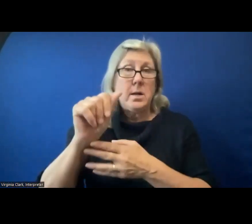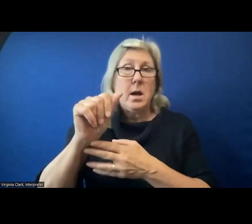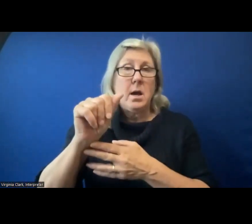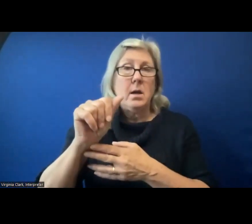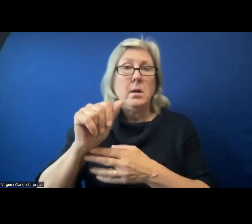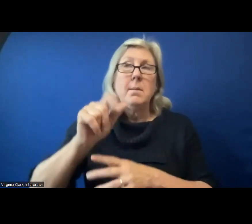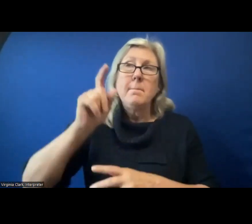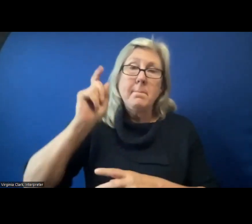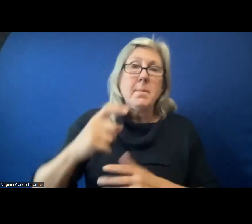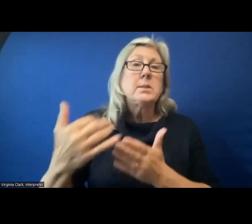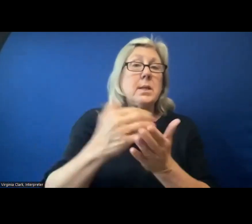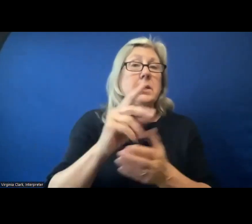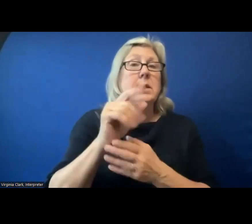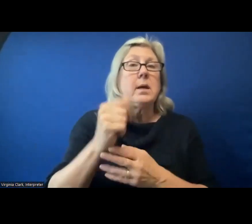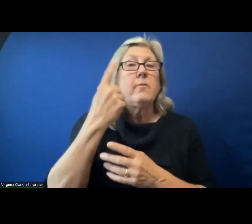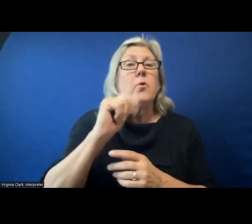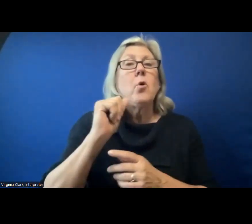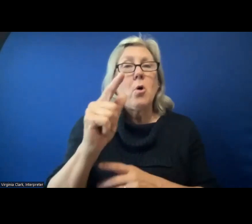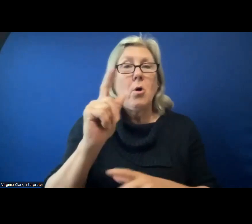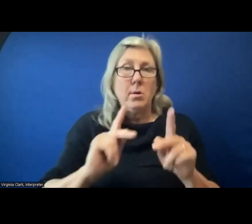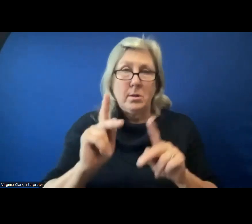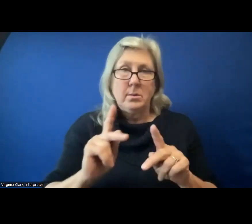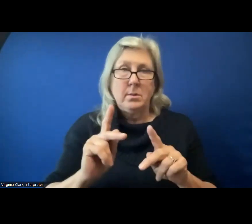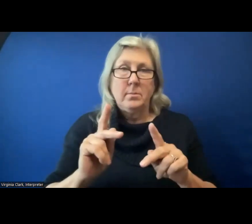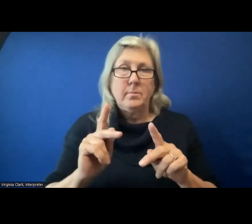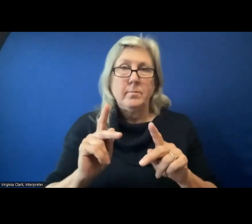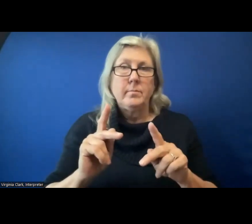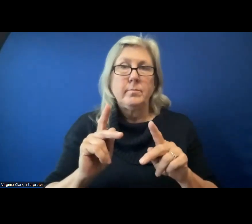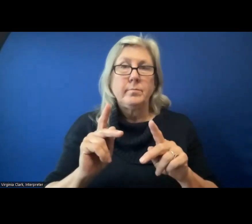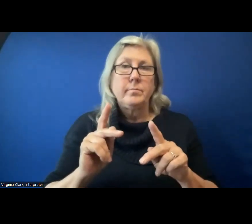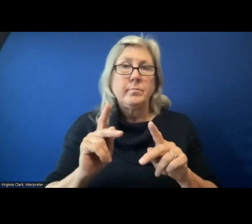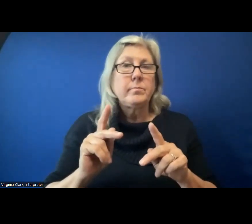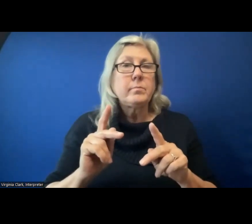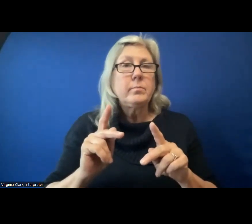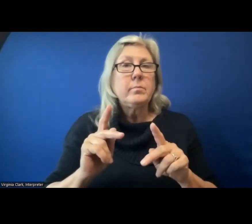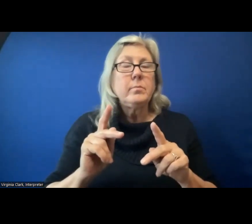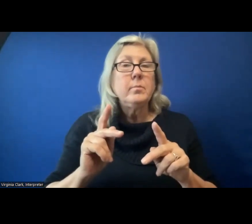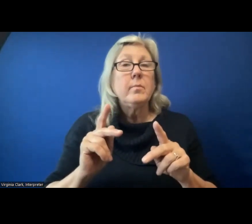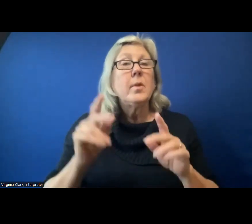collect data on all. The common benefits clause of the Vermont